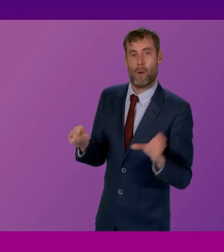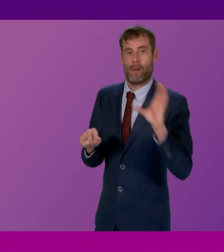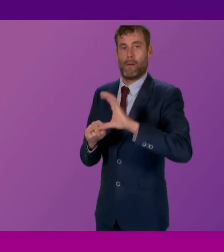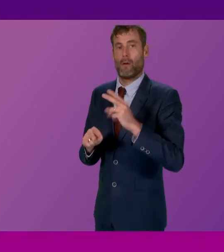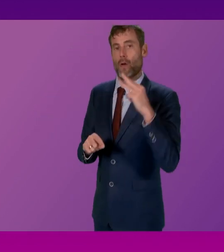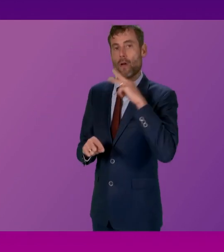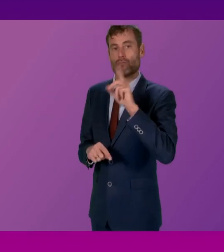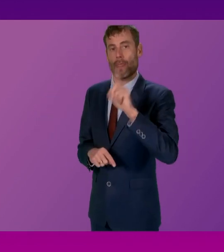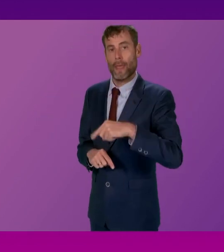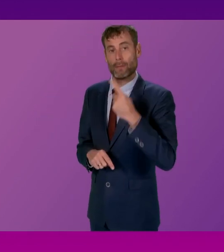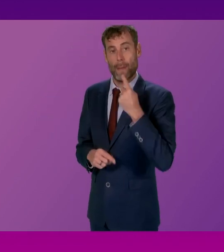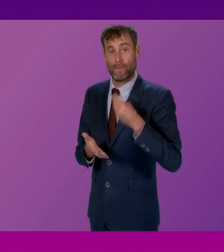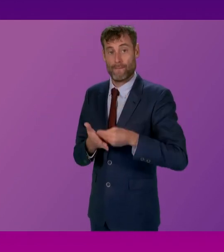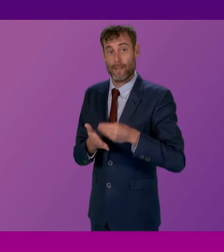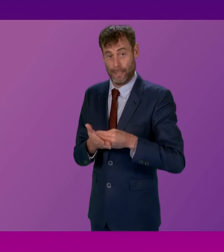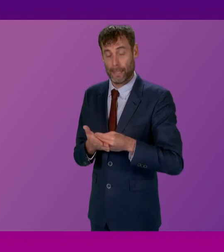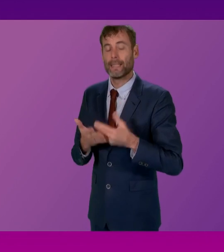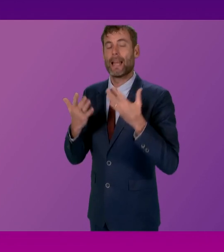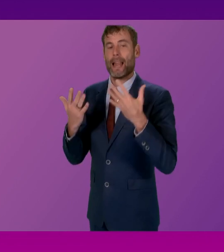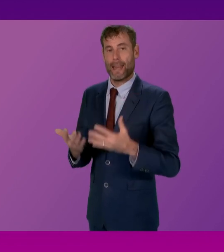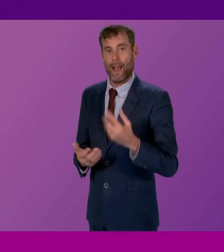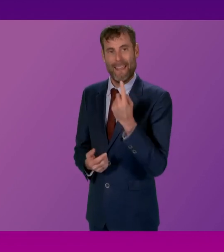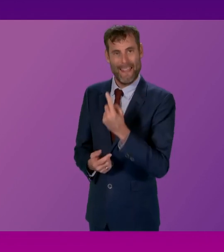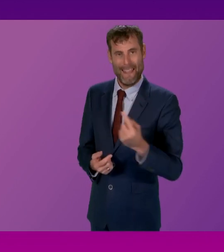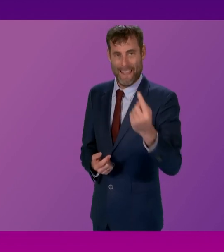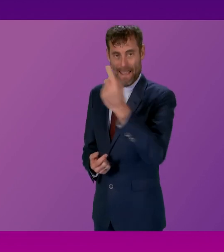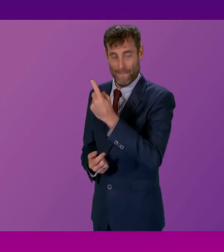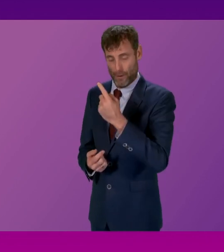community pharmacy will now hold at least two life-saving naloxone kits.